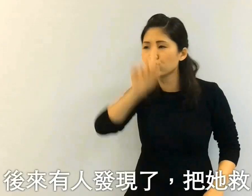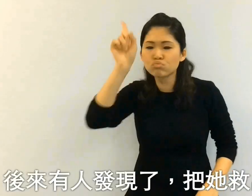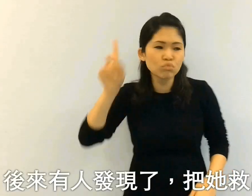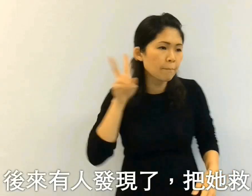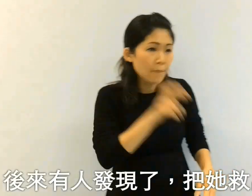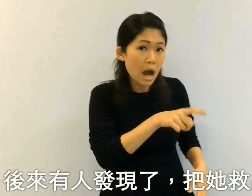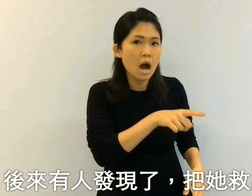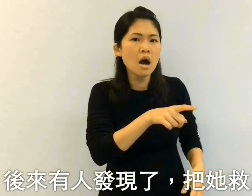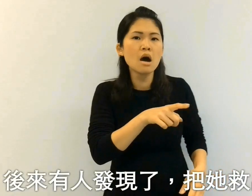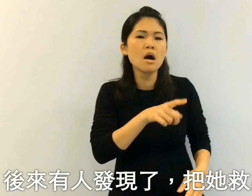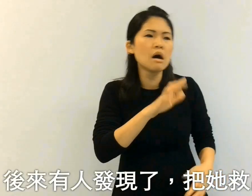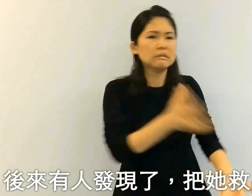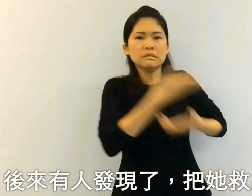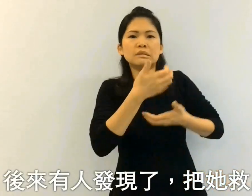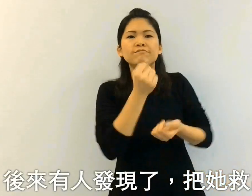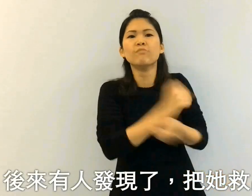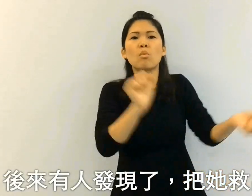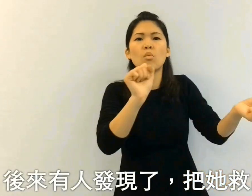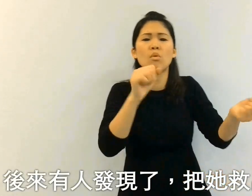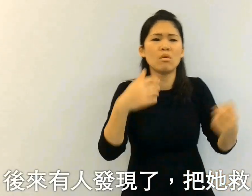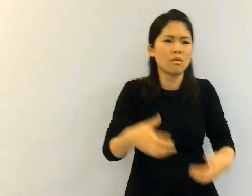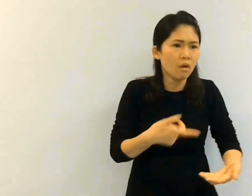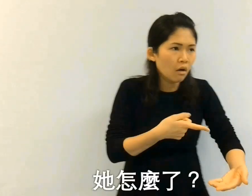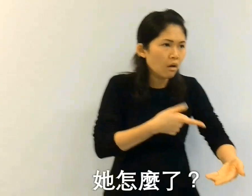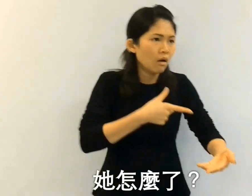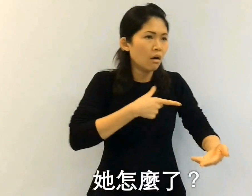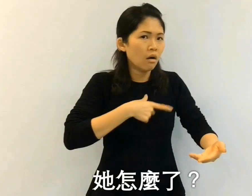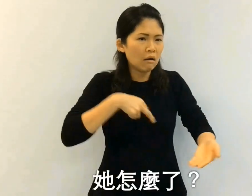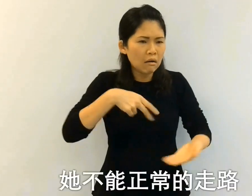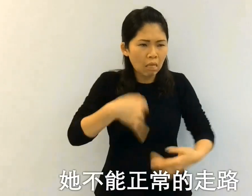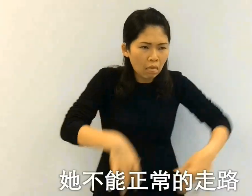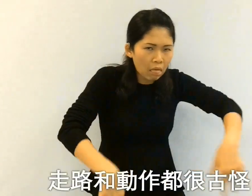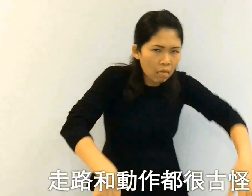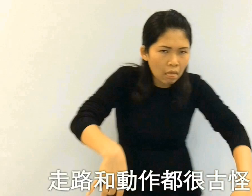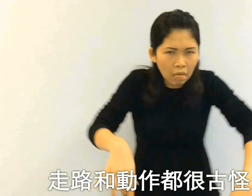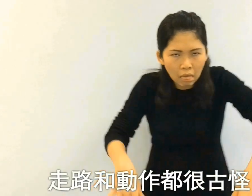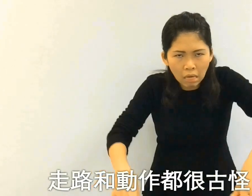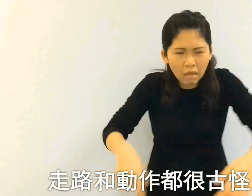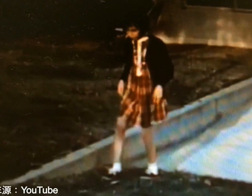Later on when she was discovered, and rescued out, what was she like? Her gesture and movement was strange, she was unable to walk normally.